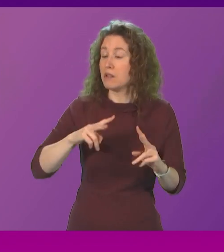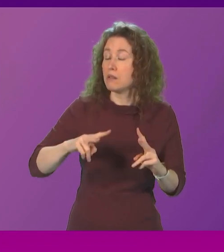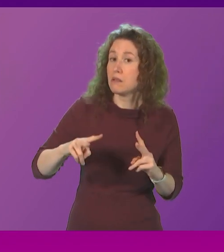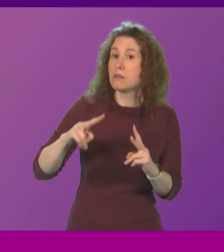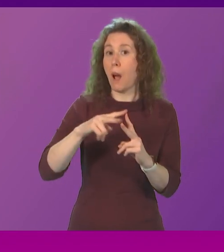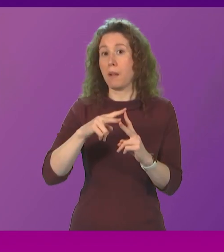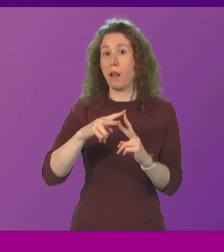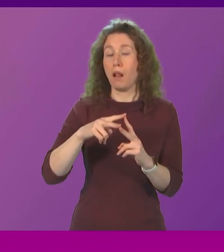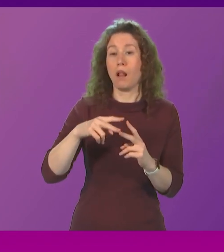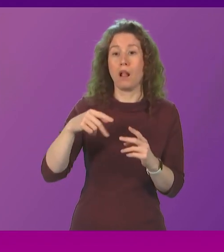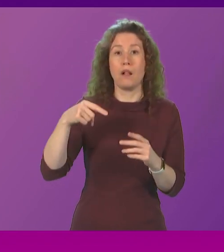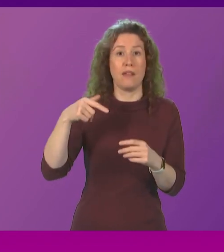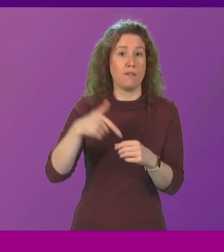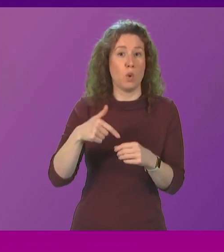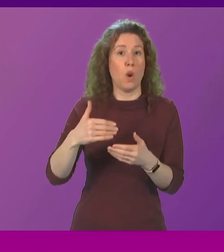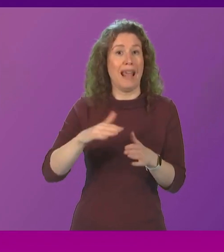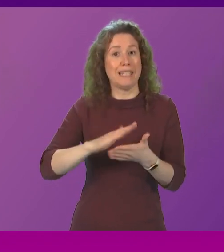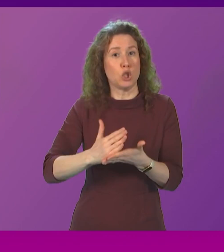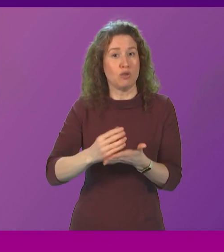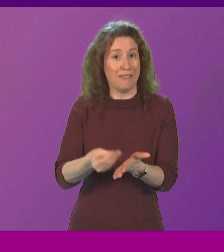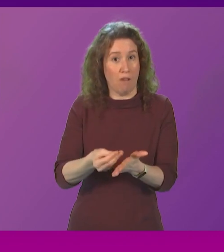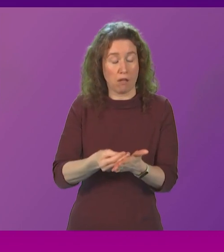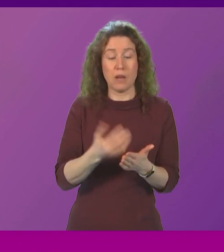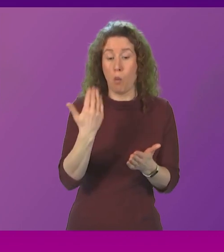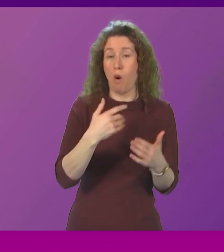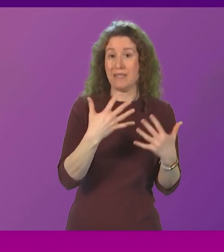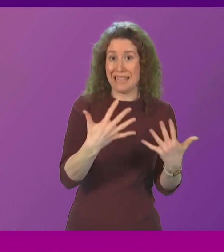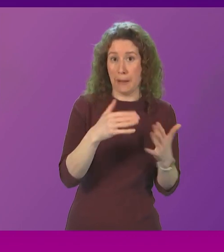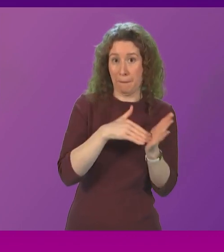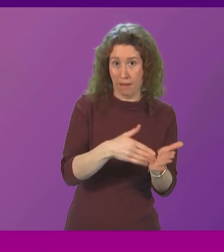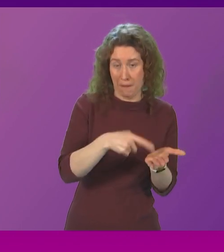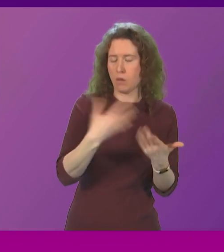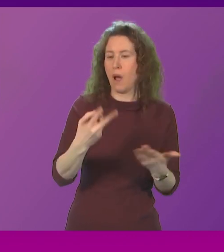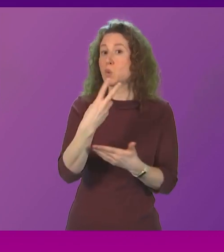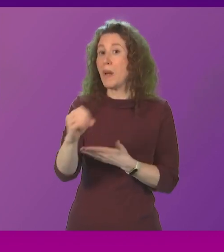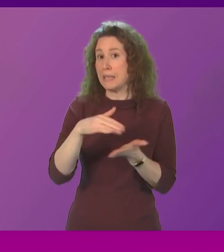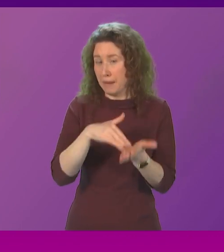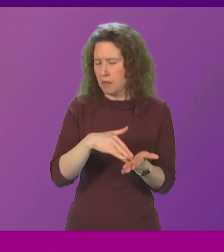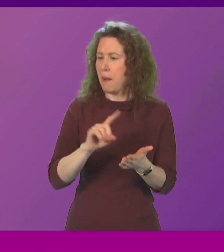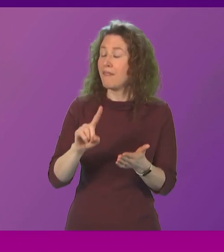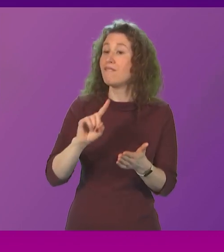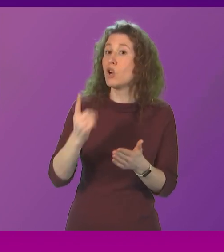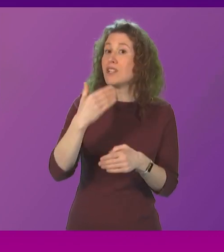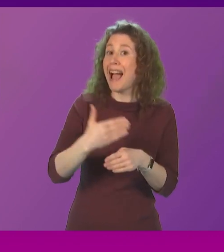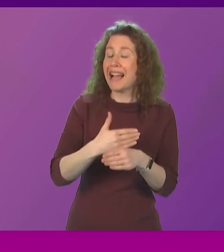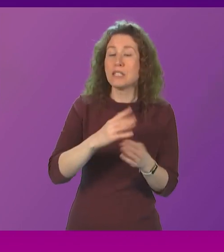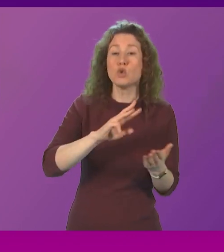fund as we promised to do, from £10 million to £20 million, but to triple the fuel insecurity